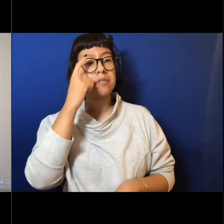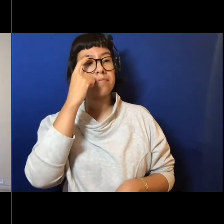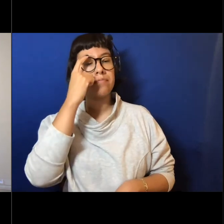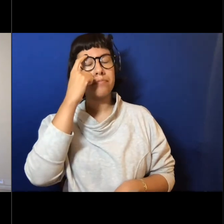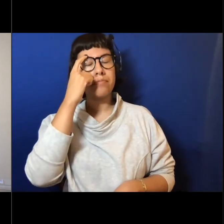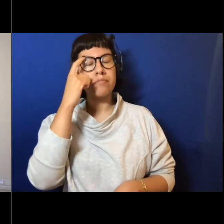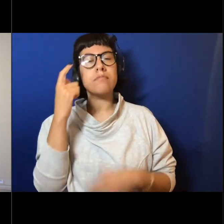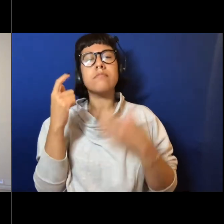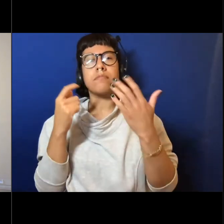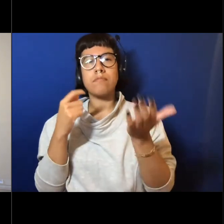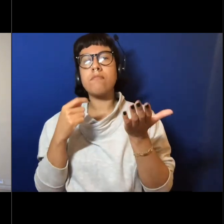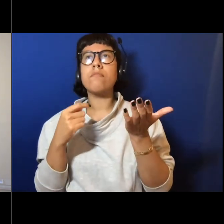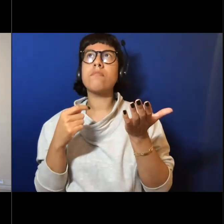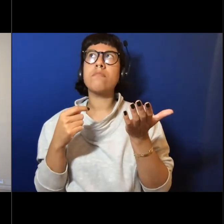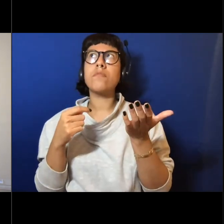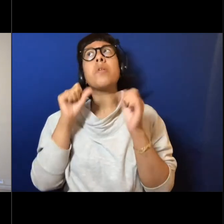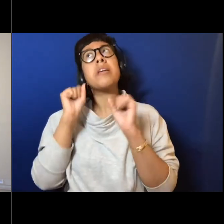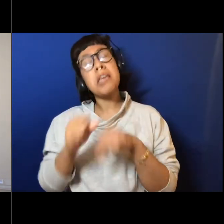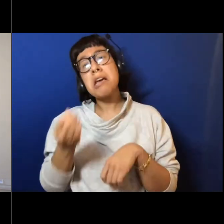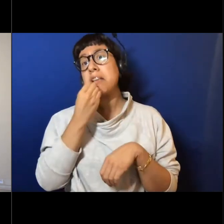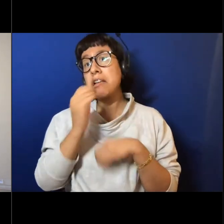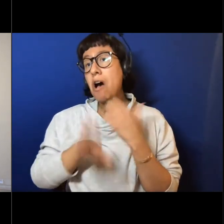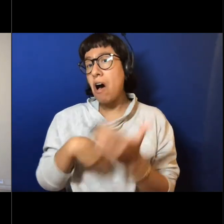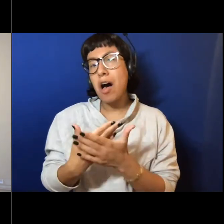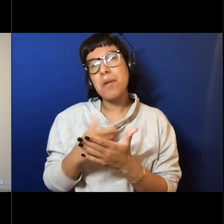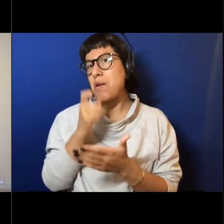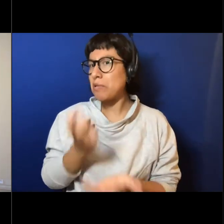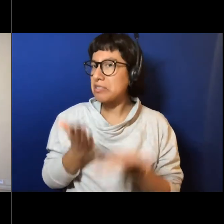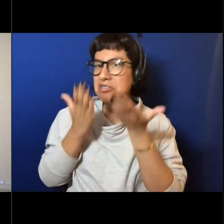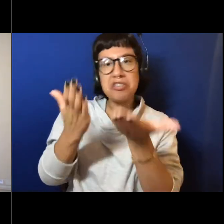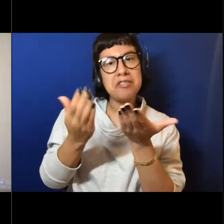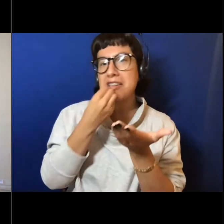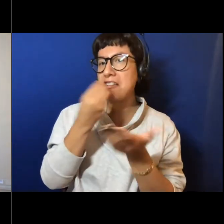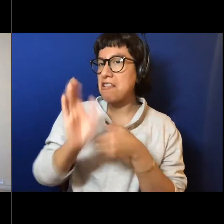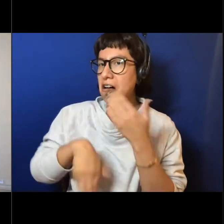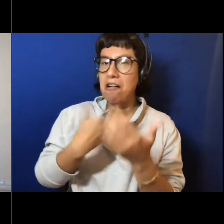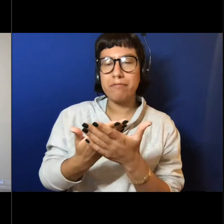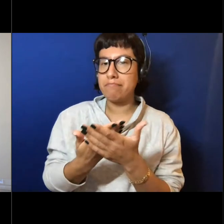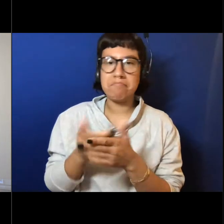but we don't always want to eat all of them, I guess. I'm trying to think of...